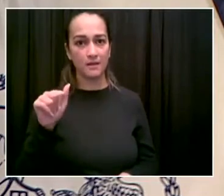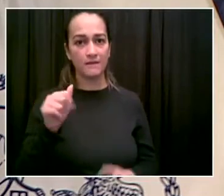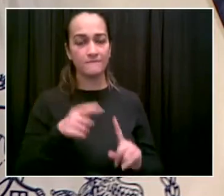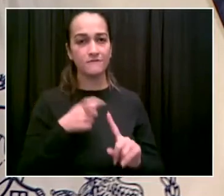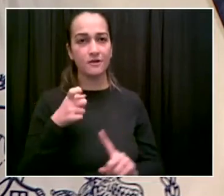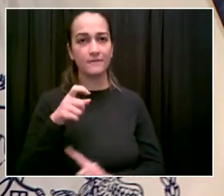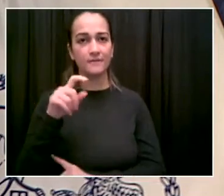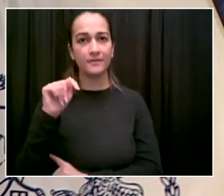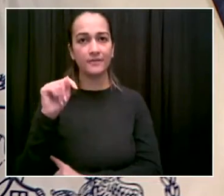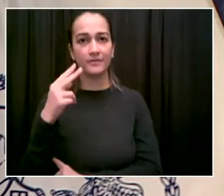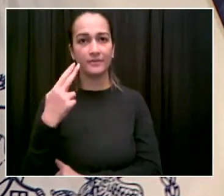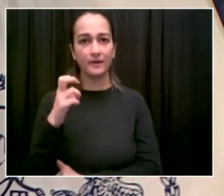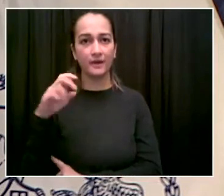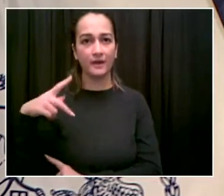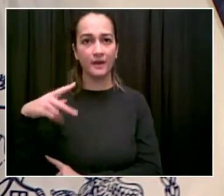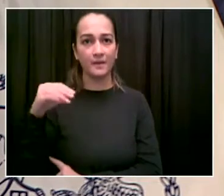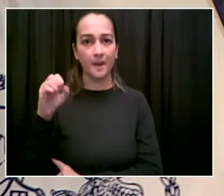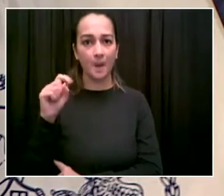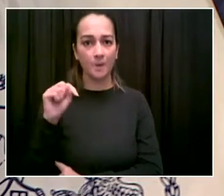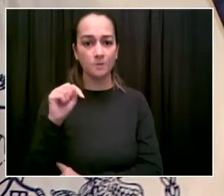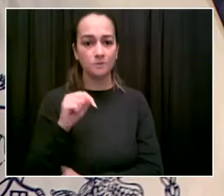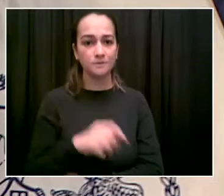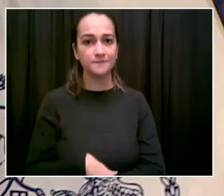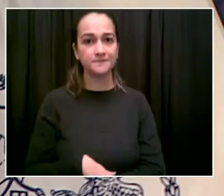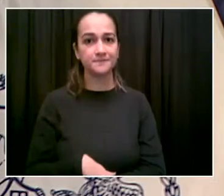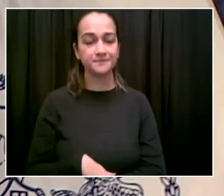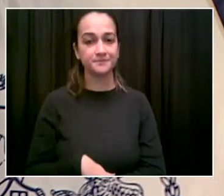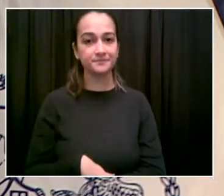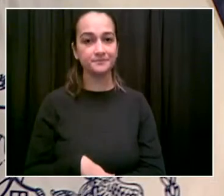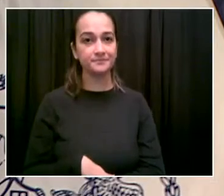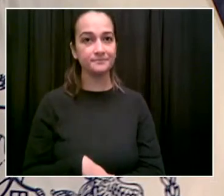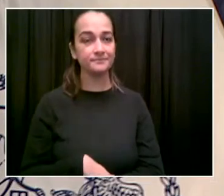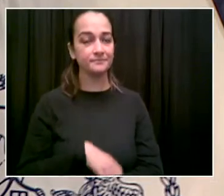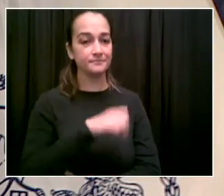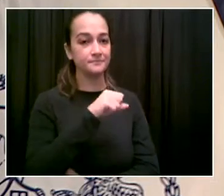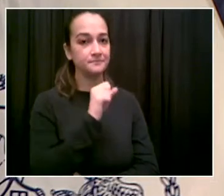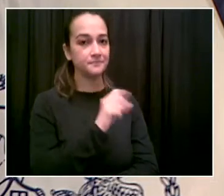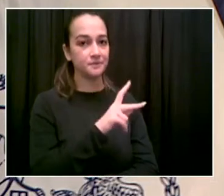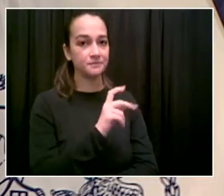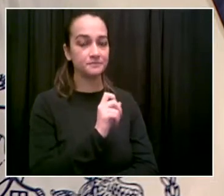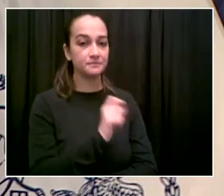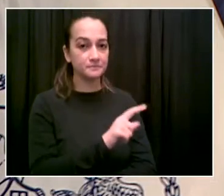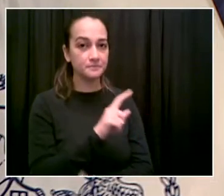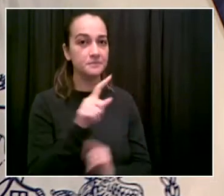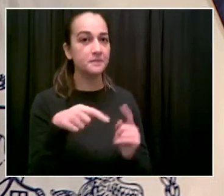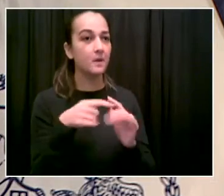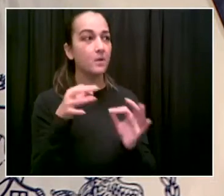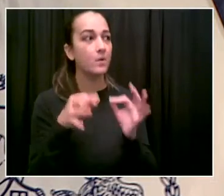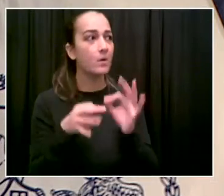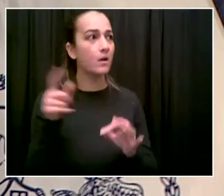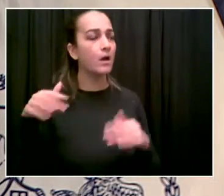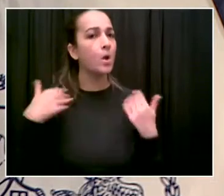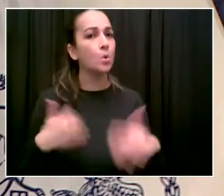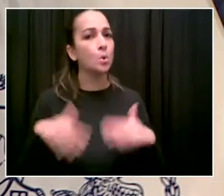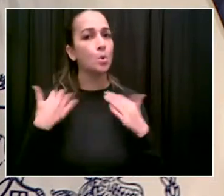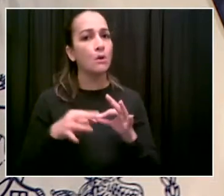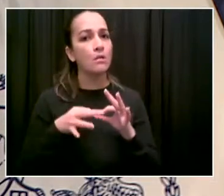Reporter: GOOD MORNING MR. MAYOR. DOVETAILING ON WHAT COURTNEY